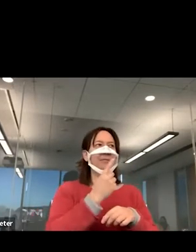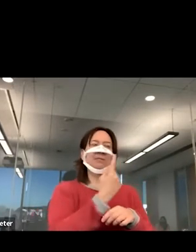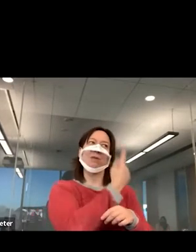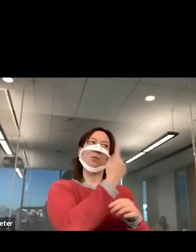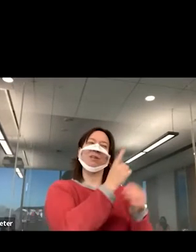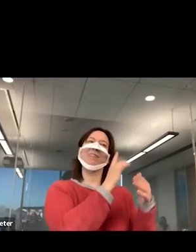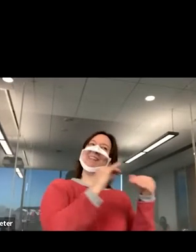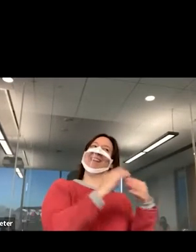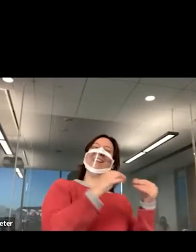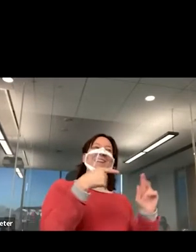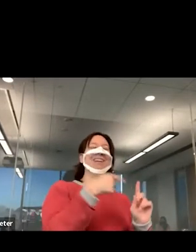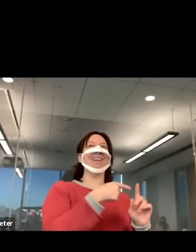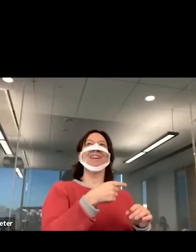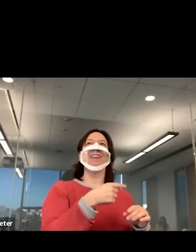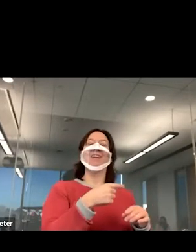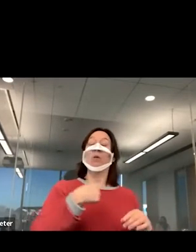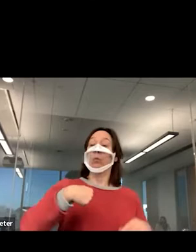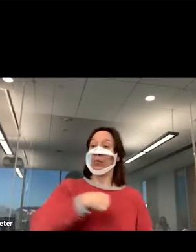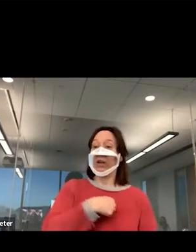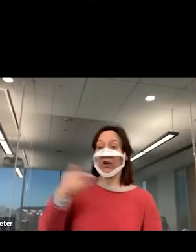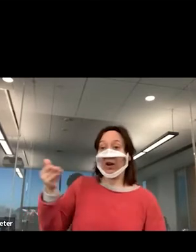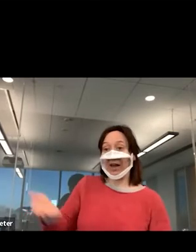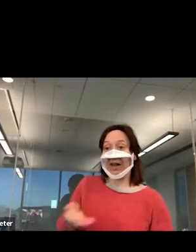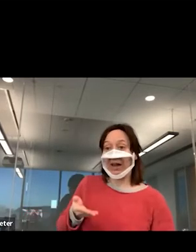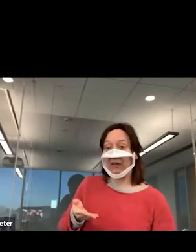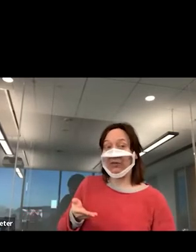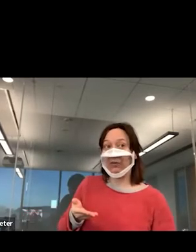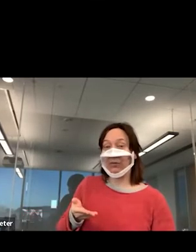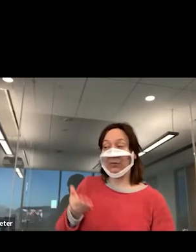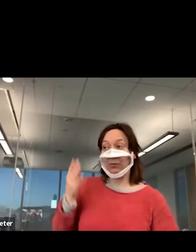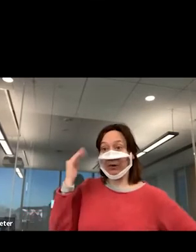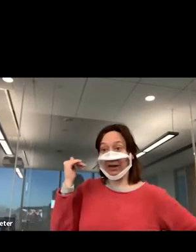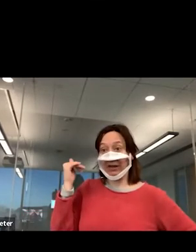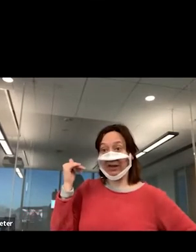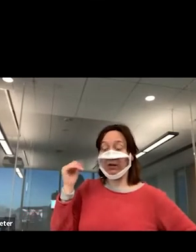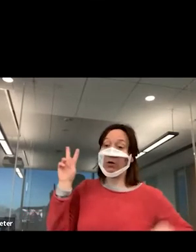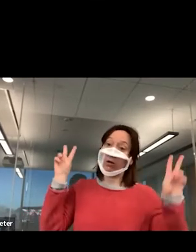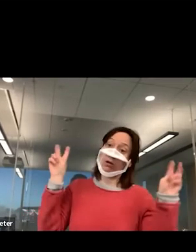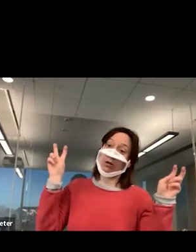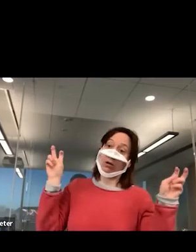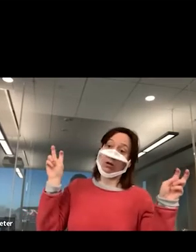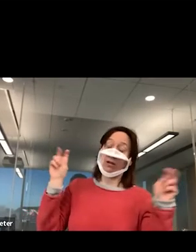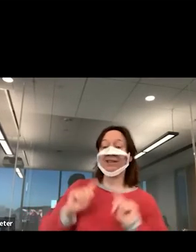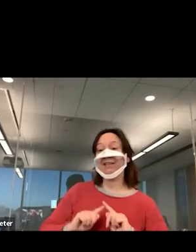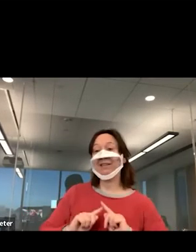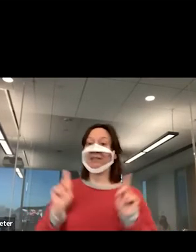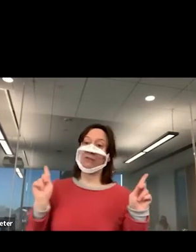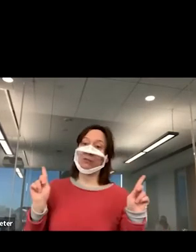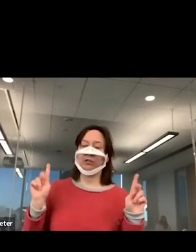we get hired because we're different so everyone you know whether it's because